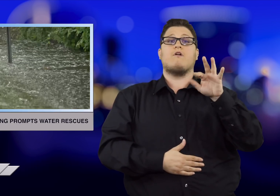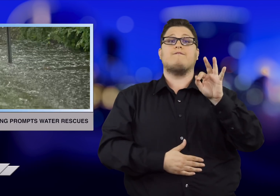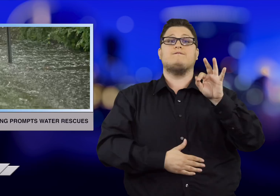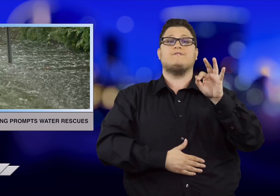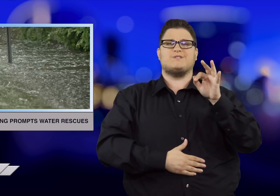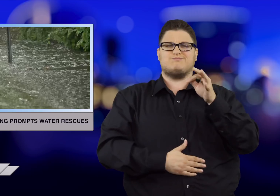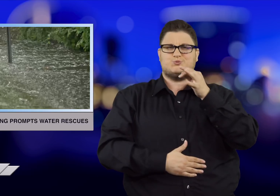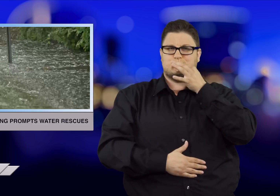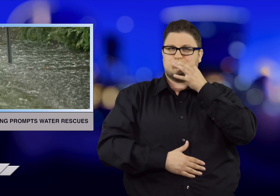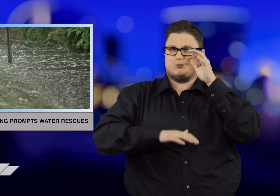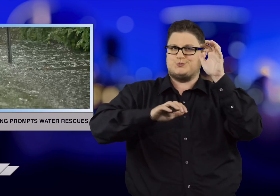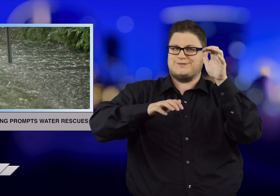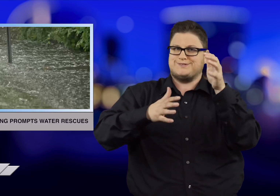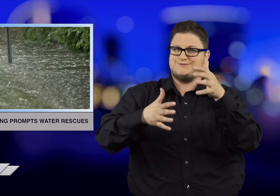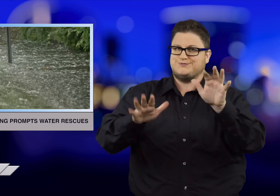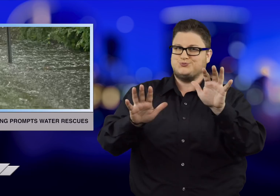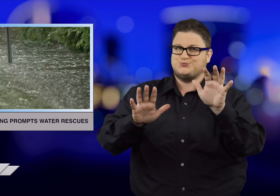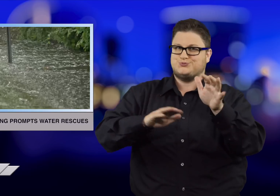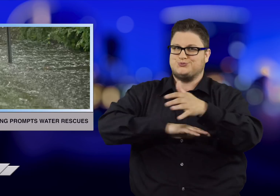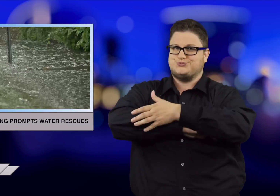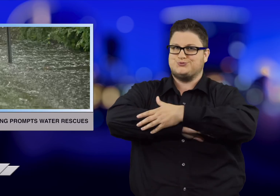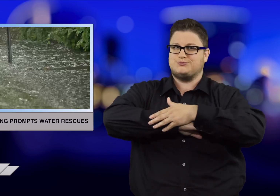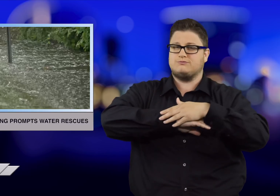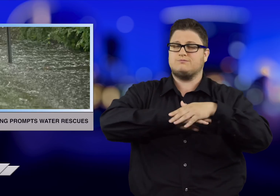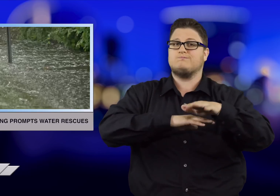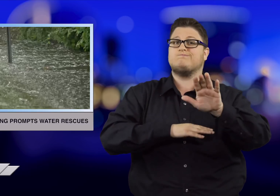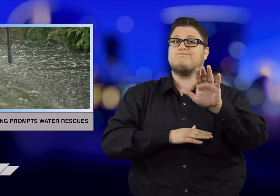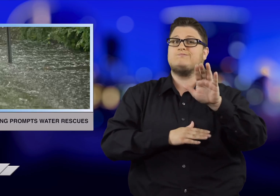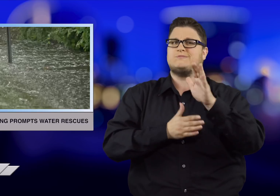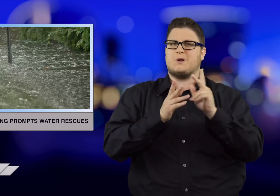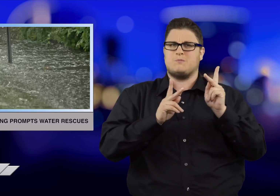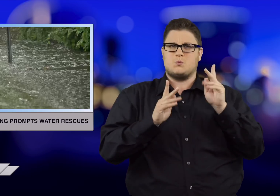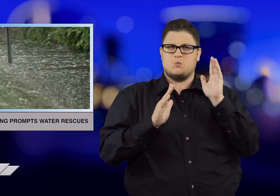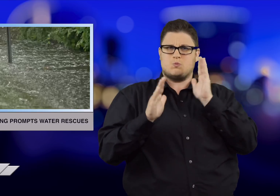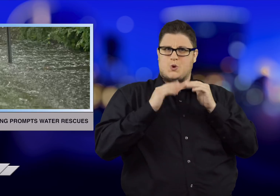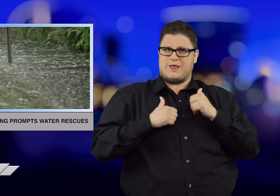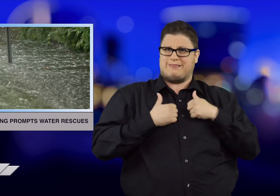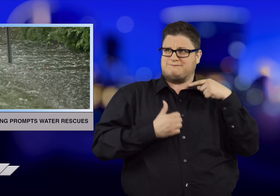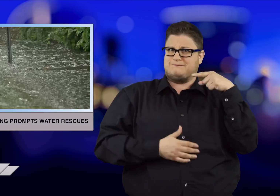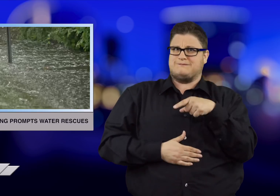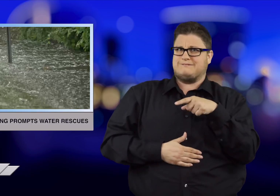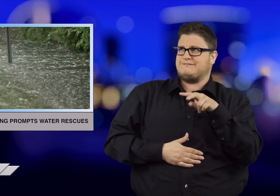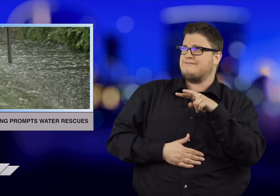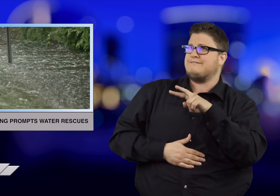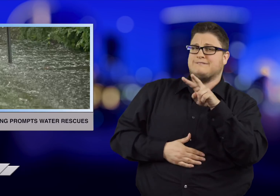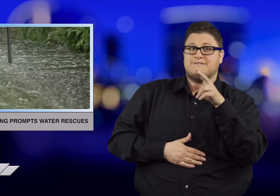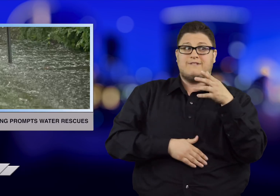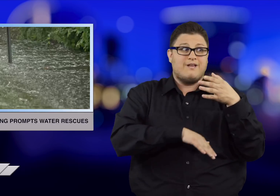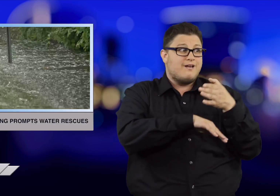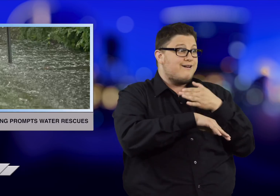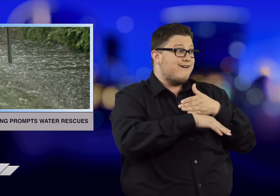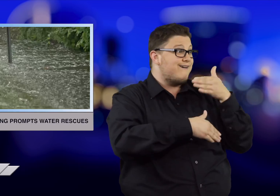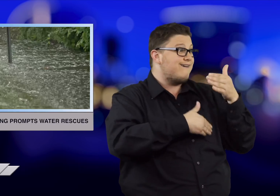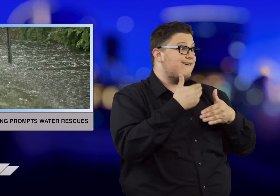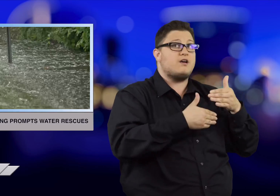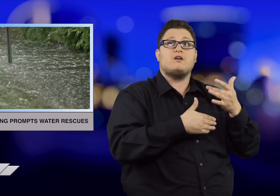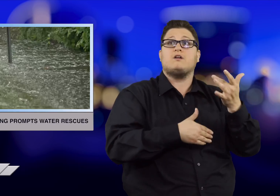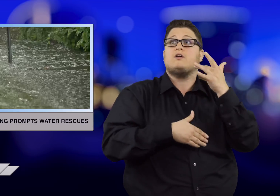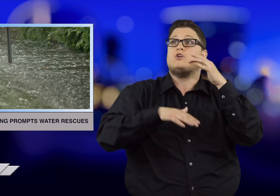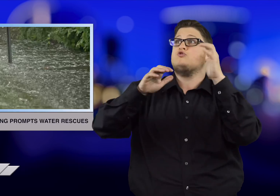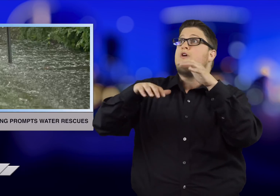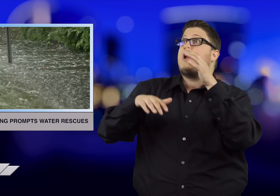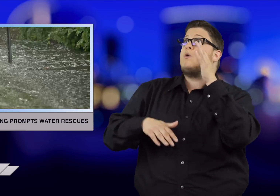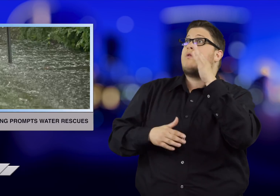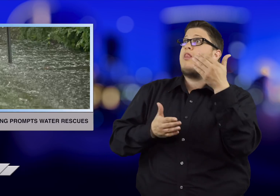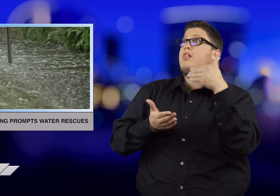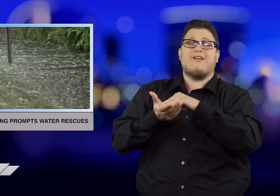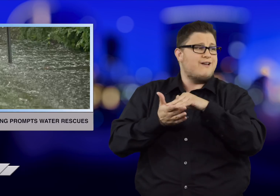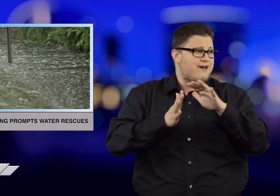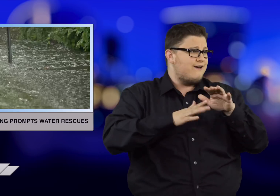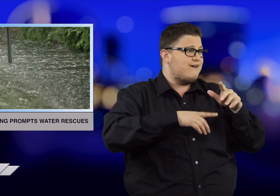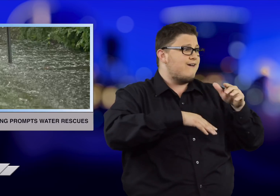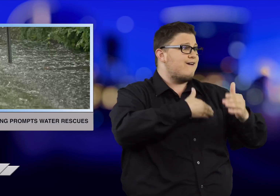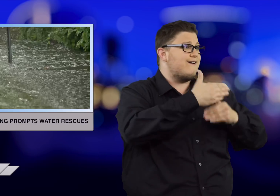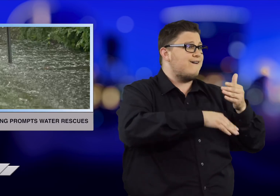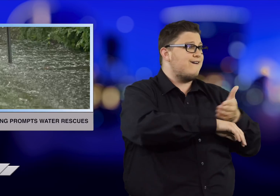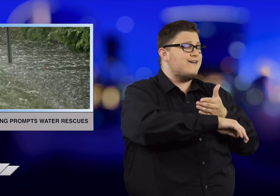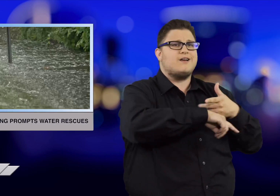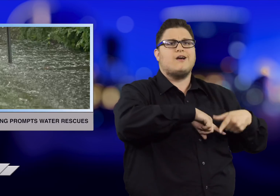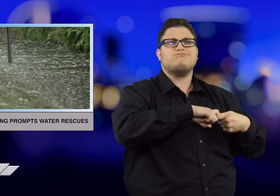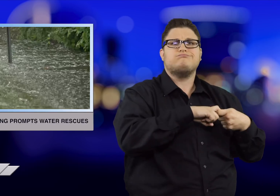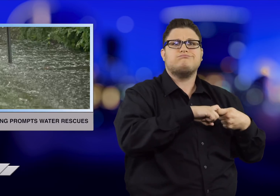The Gulf will get a break from the rain soon but some residents worry anymore rain could